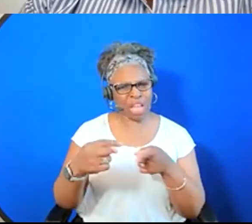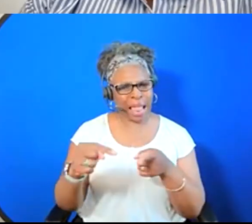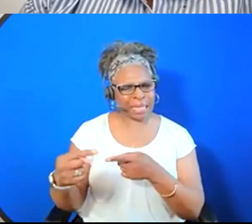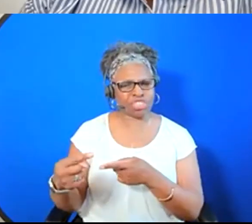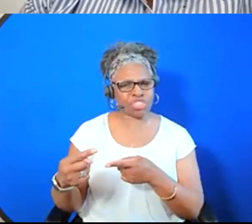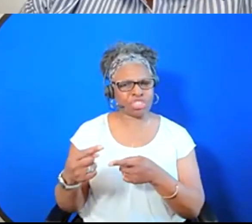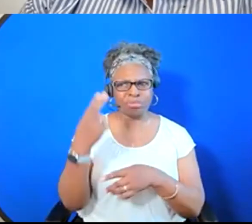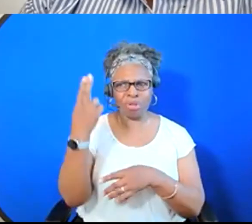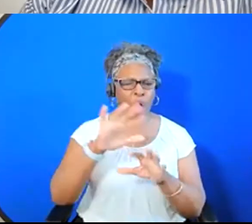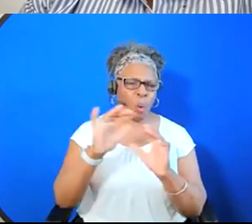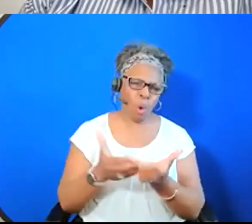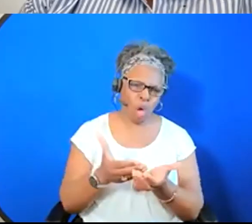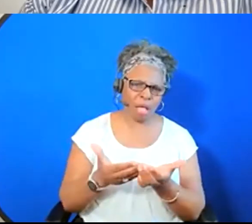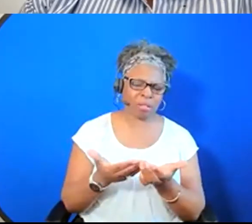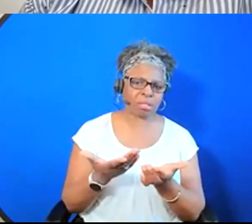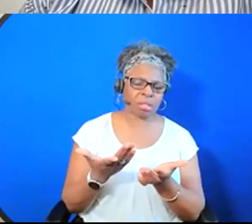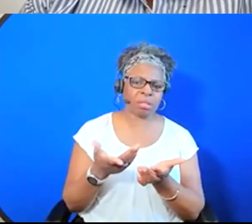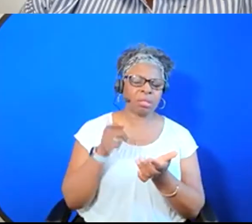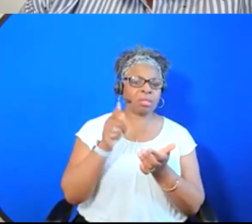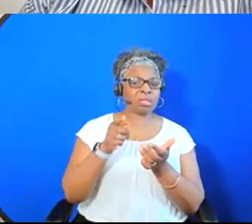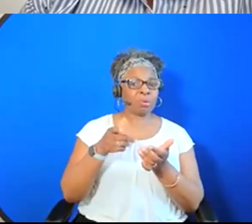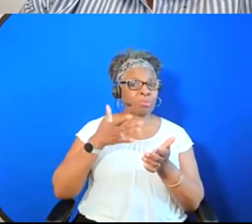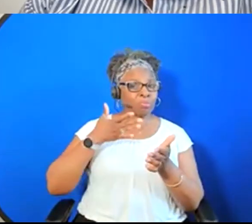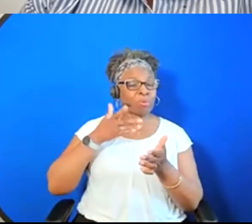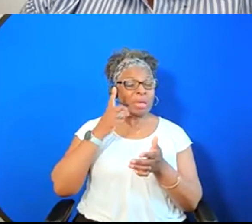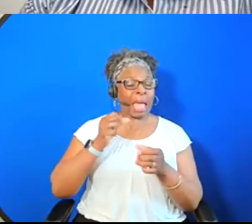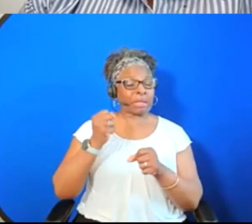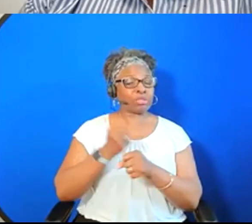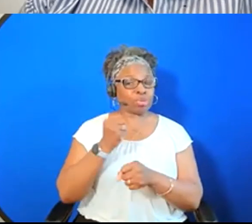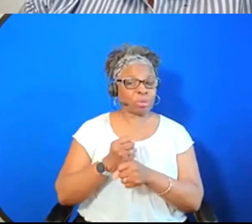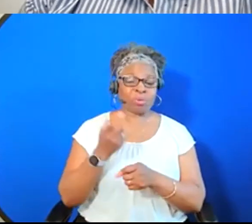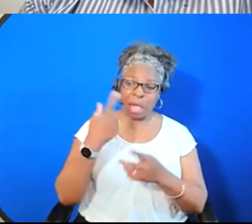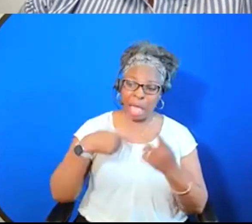And we can do it as artists individually. I think we have that kind of power if we if we organise.